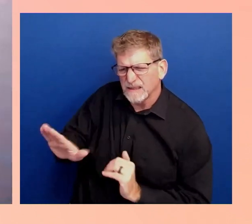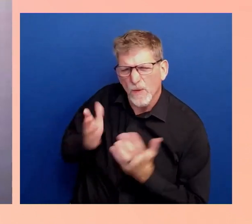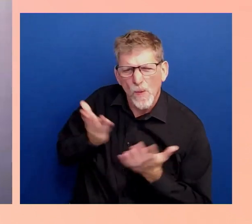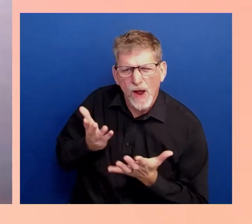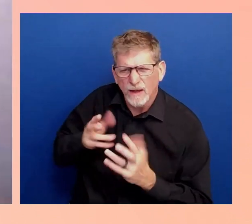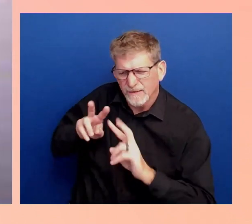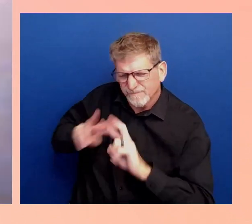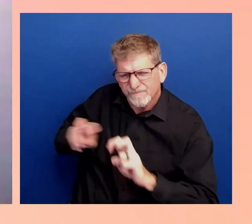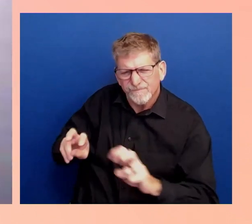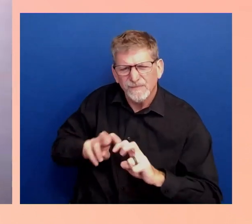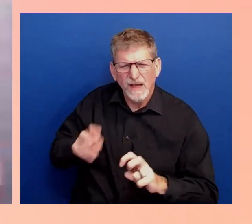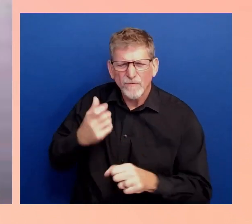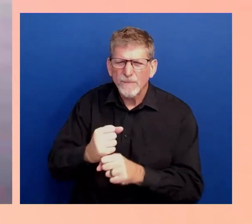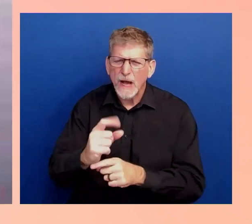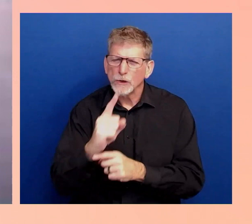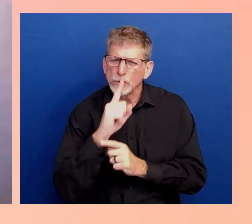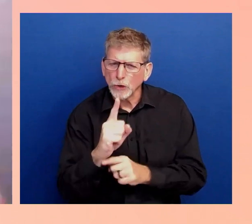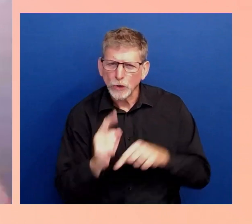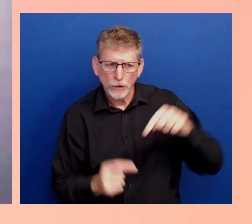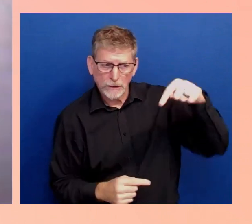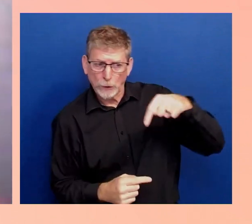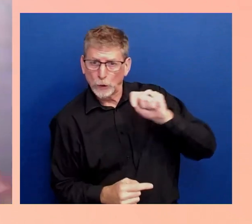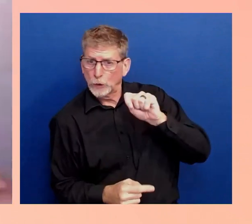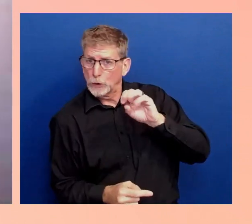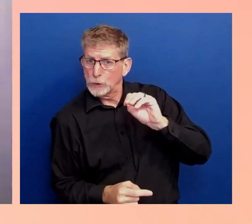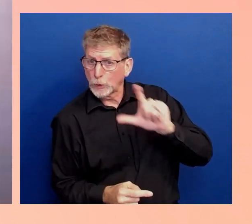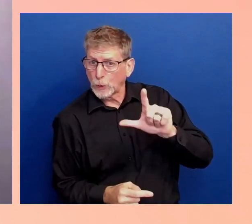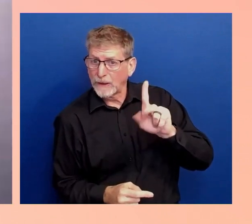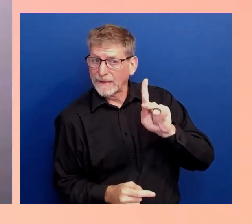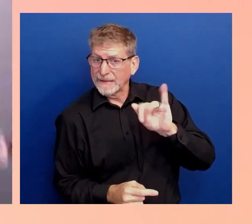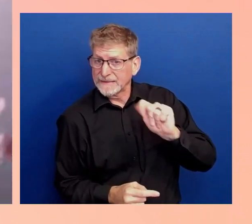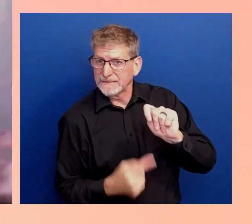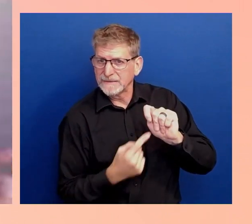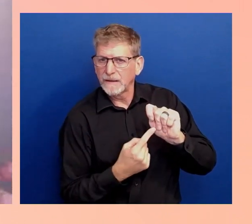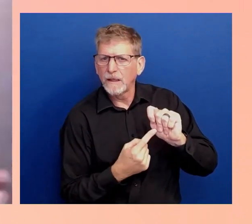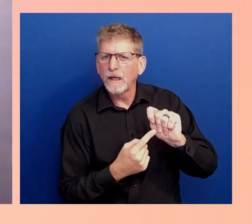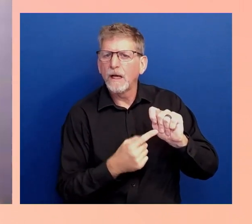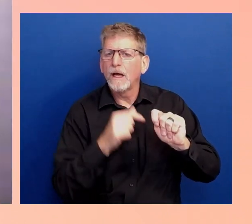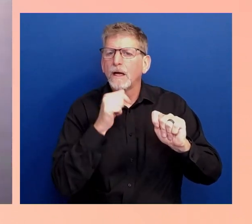isn't just an inclusive thing as Doug was saying like that it's an add-on.